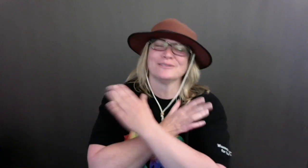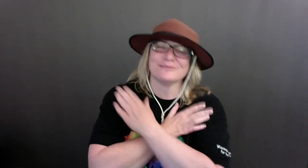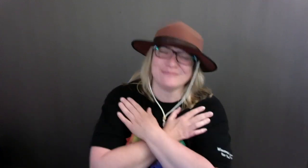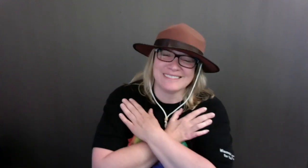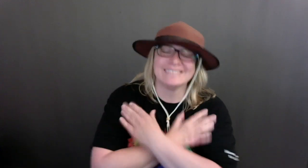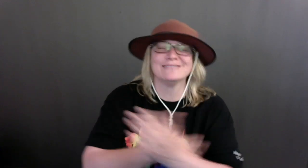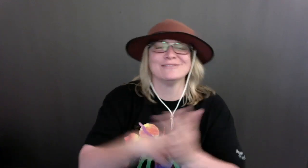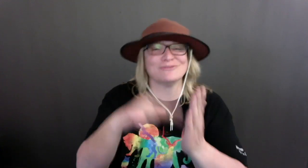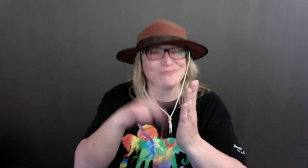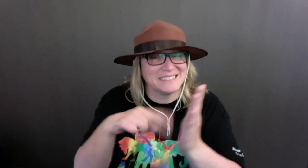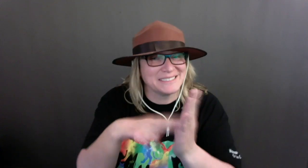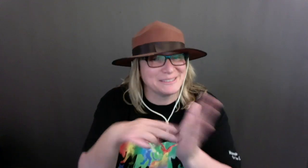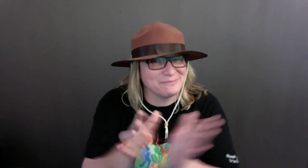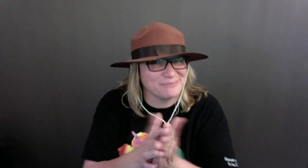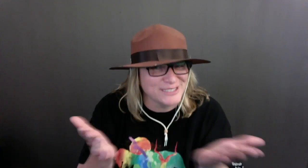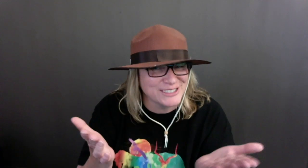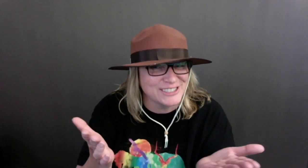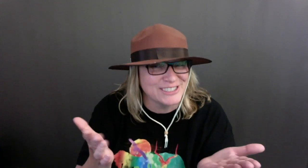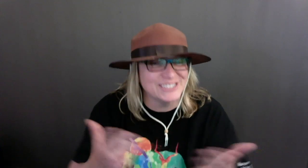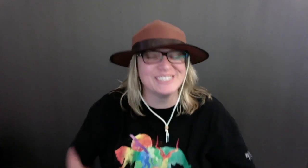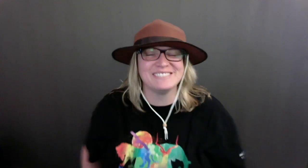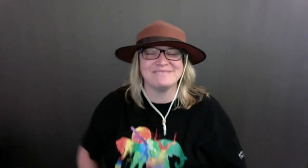Don't forget to read some books! Bye!